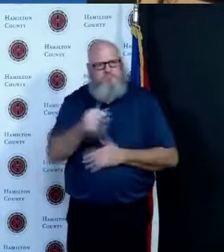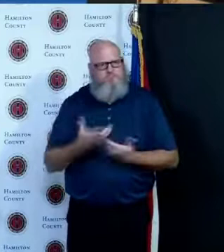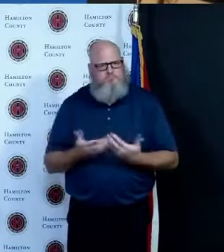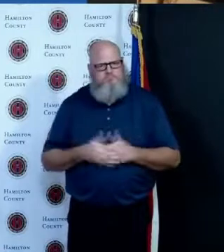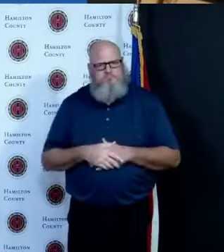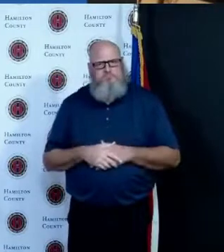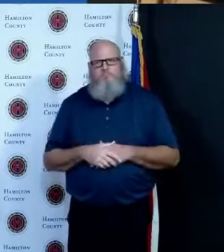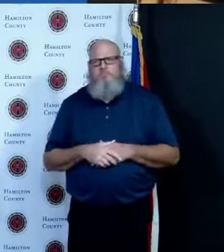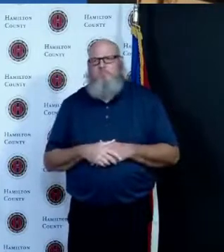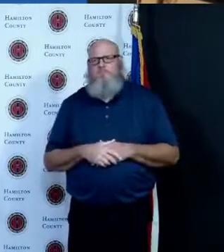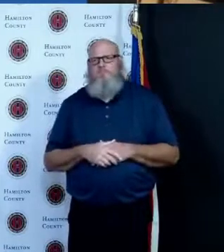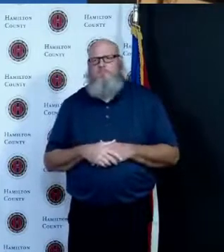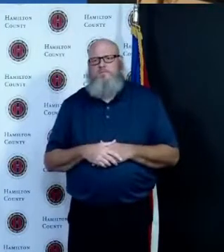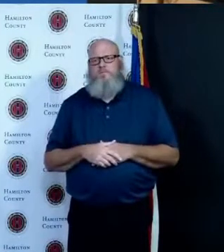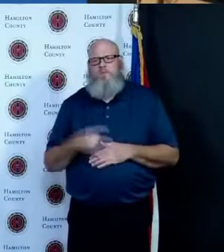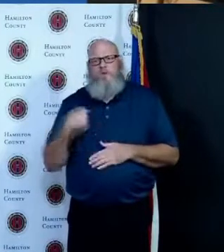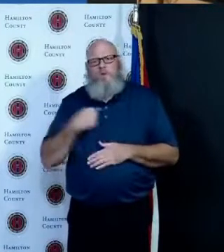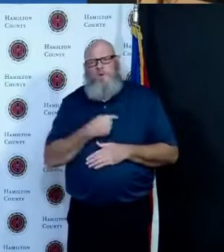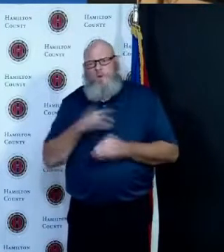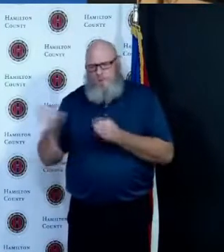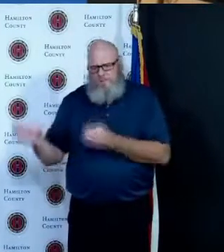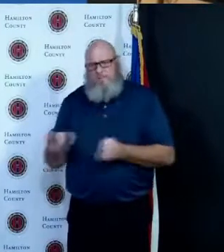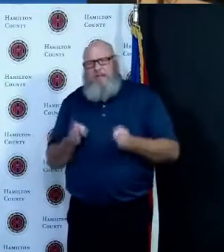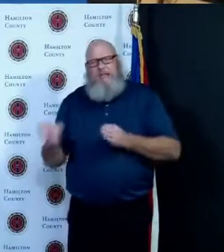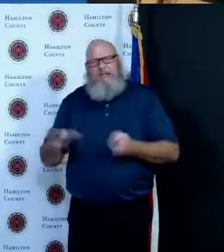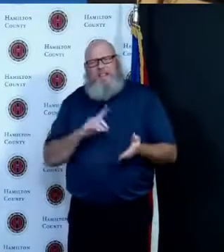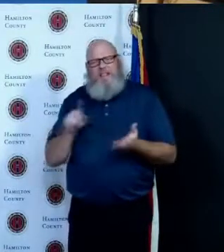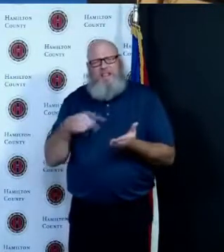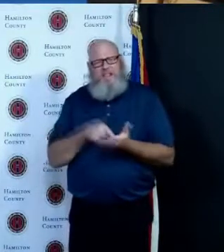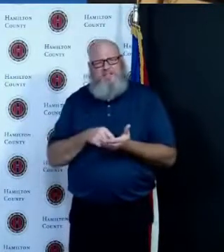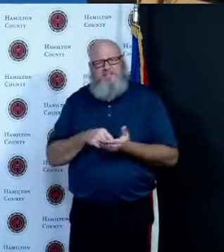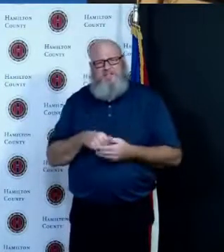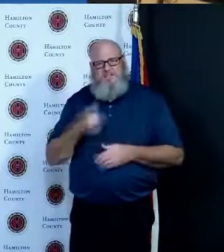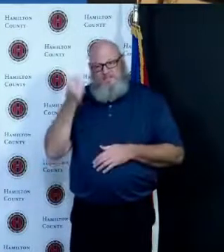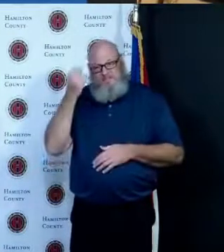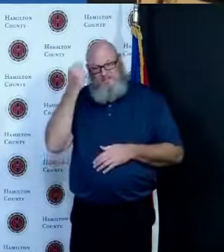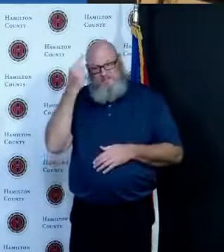ago our contact tracing model is essentially a team leader and then five or six people working